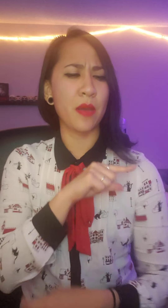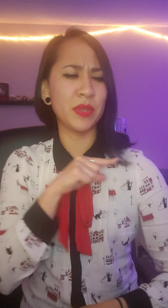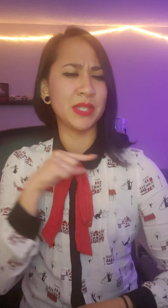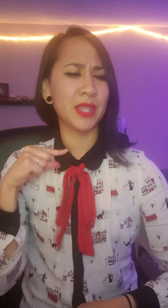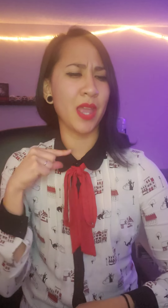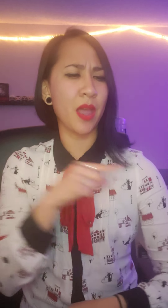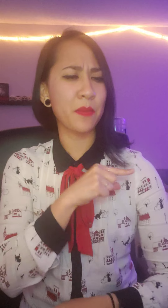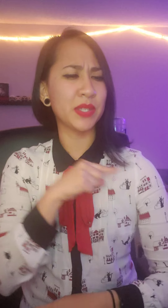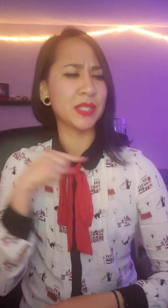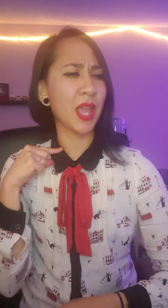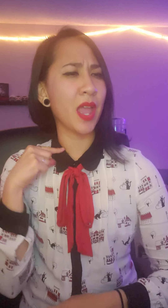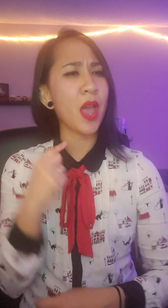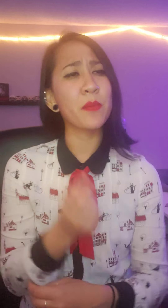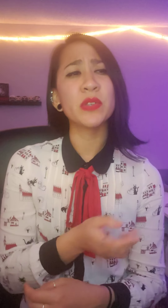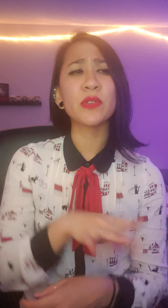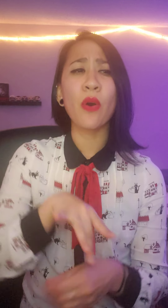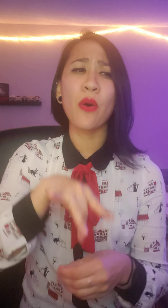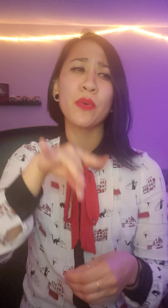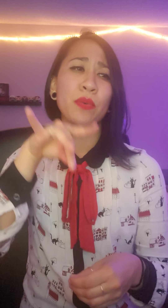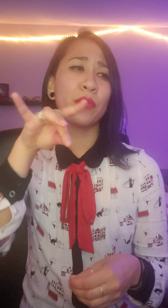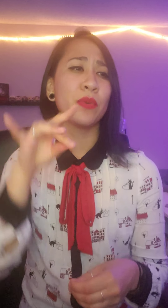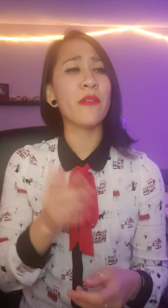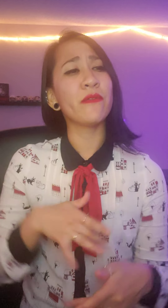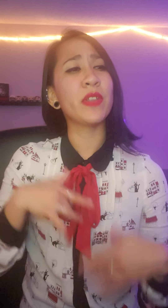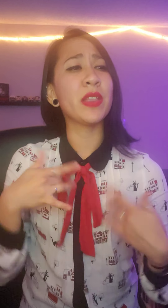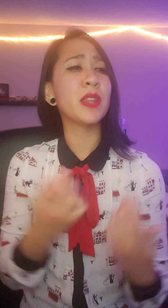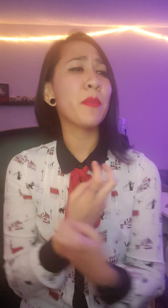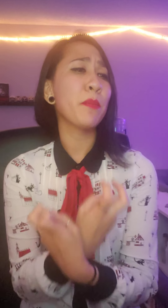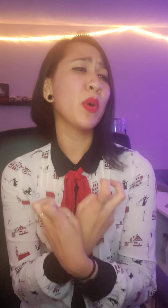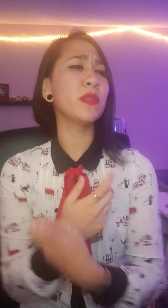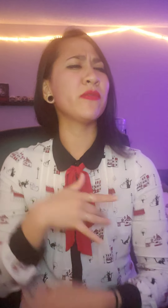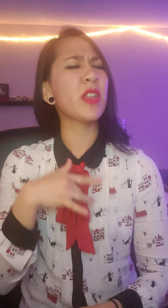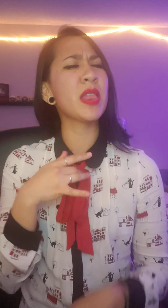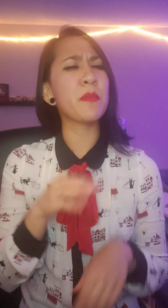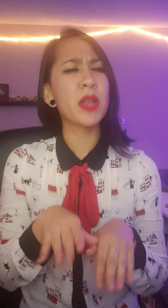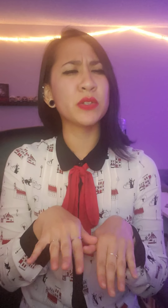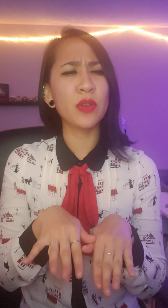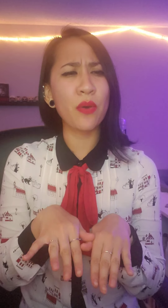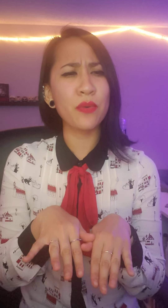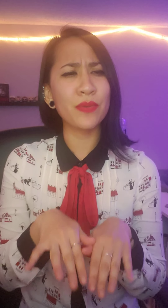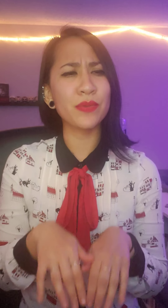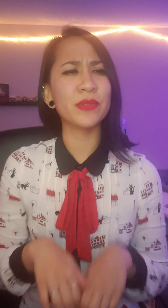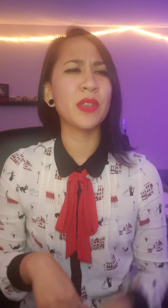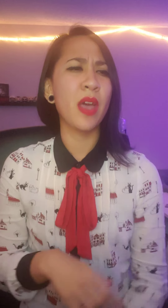I'm a saint, I'm a saint, I'm a soul Feel it in my bones, feel it in my toes